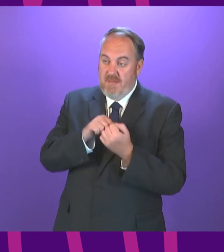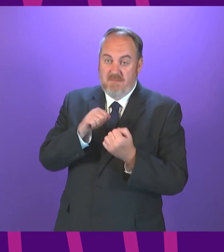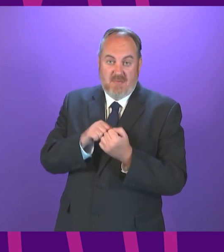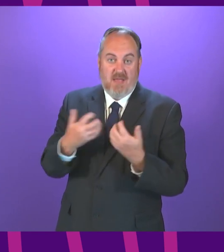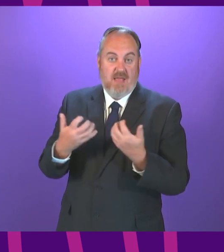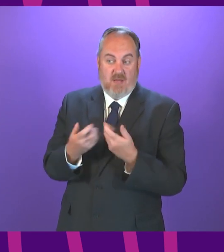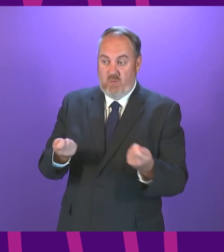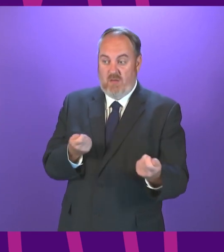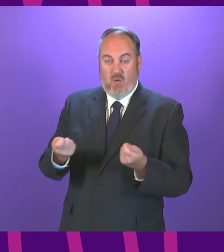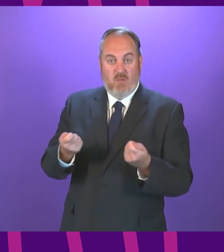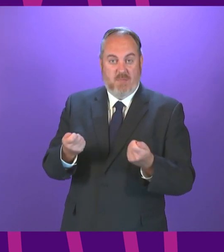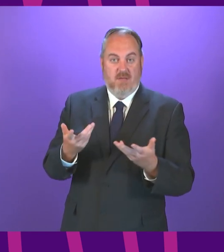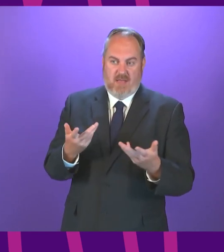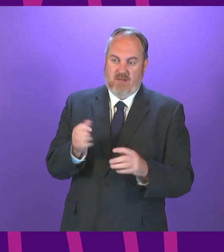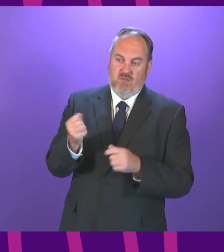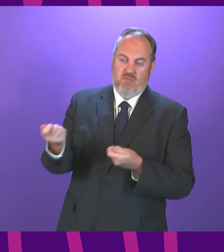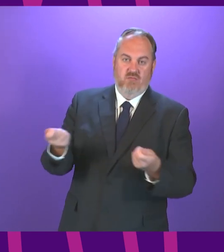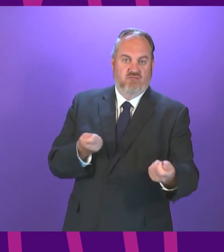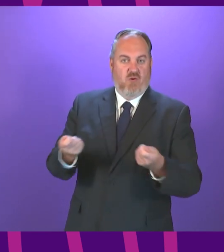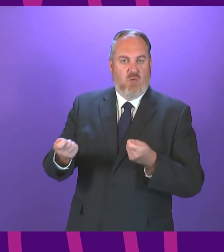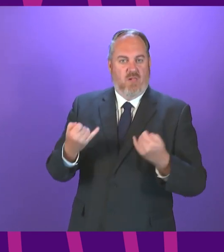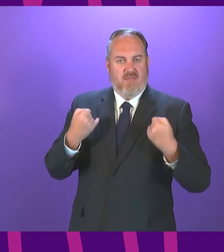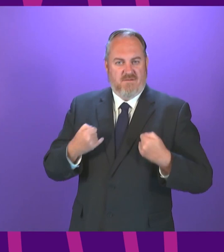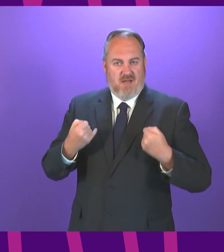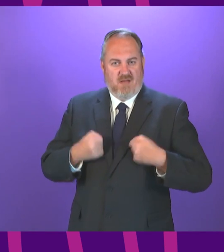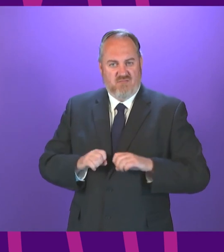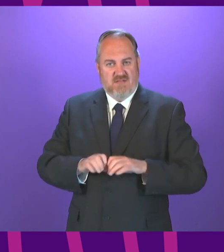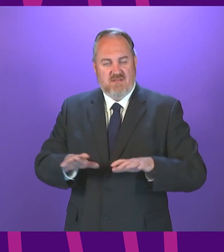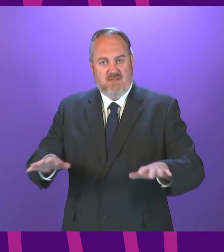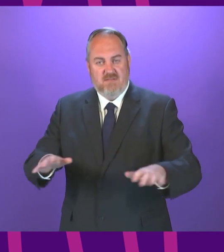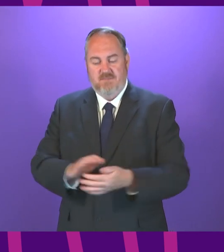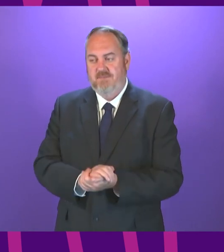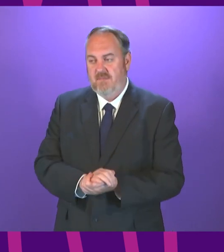The letter that Pam Duncan-Glancy referred to has had a material impact on my decisions,